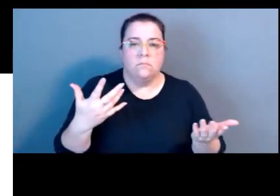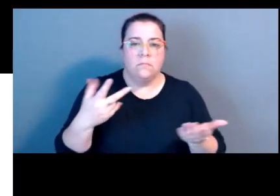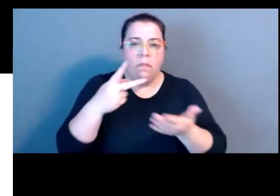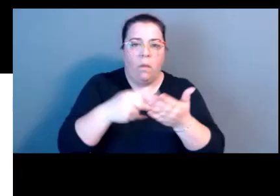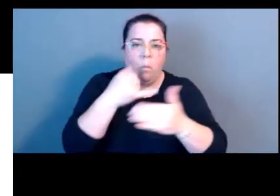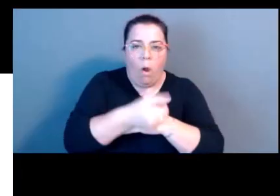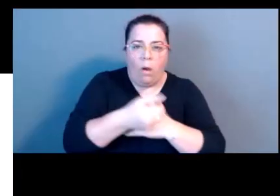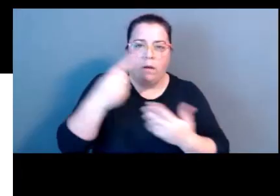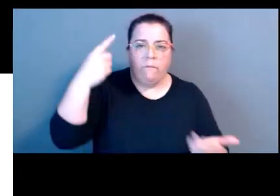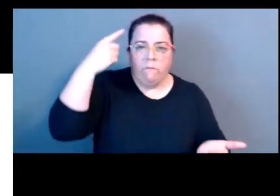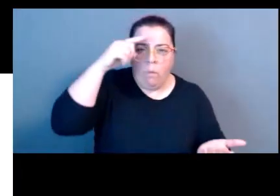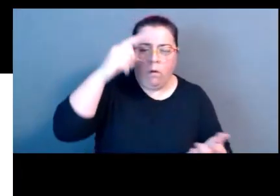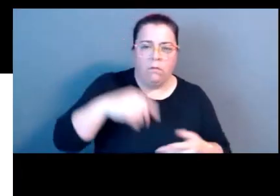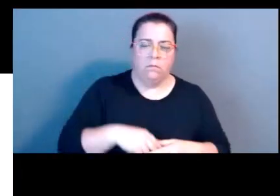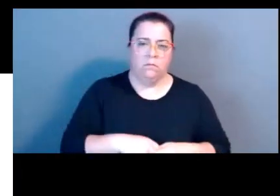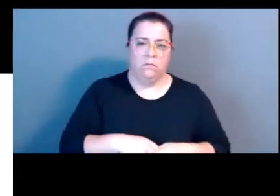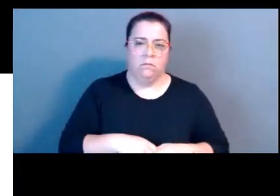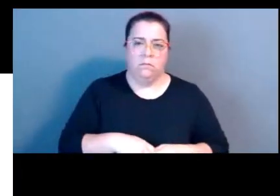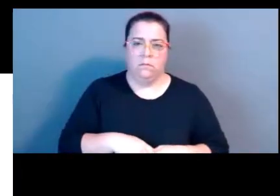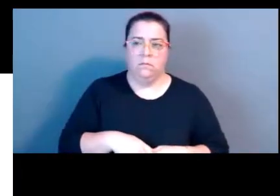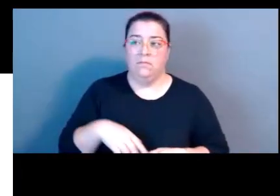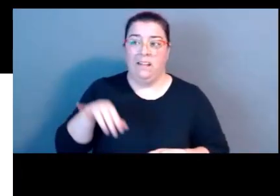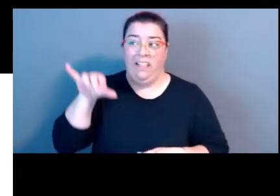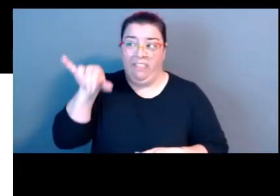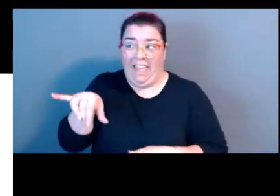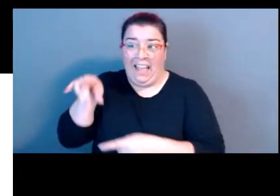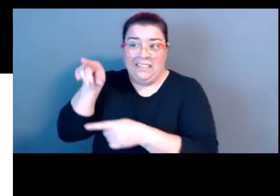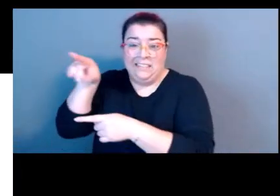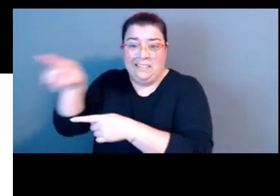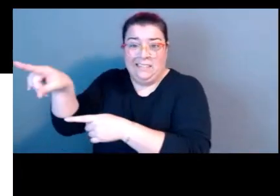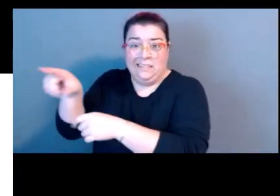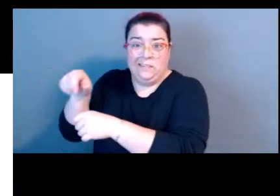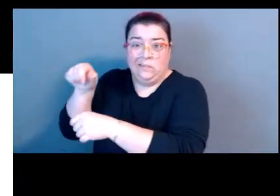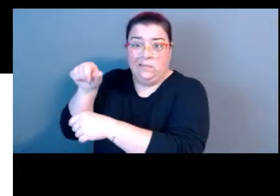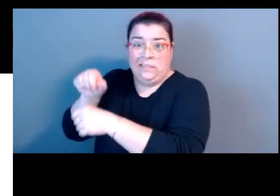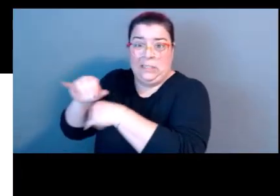residency, and how it will benefit your artistic journey and career.